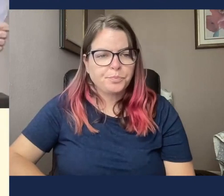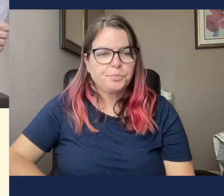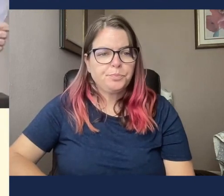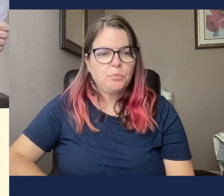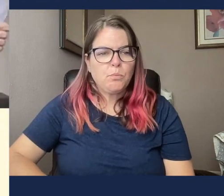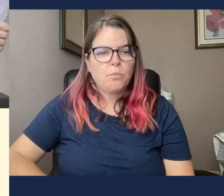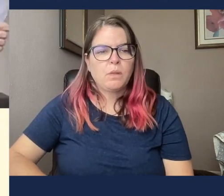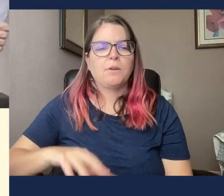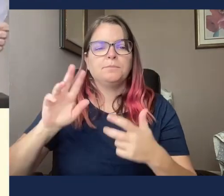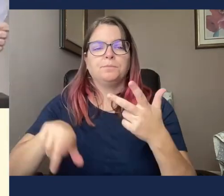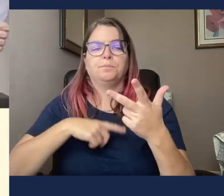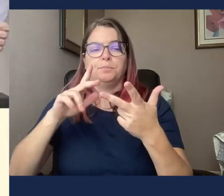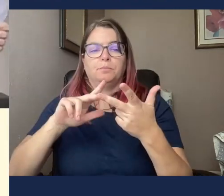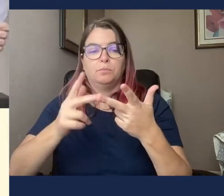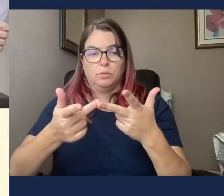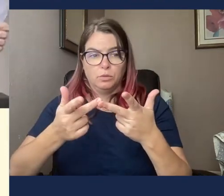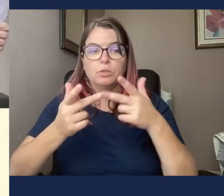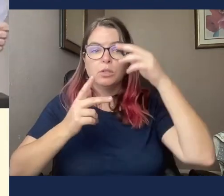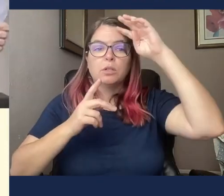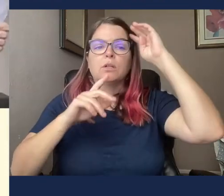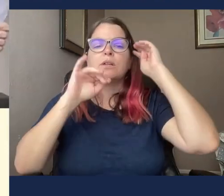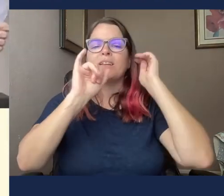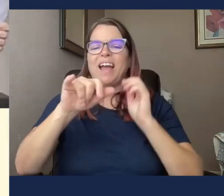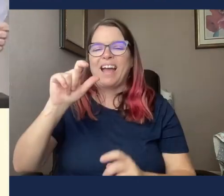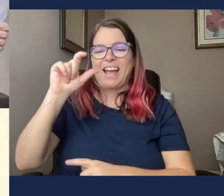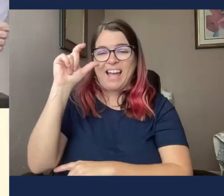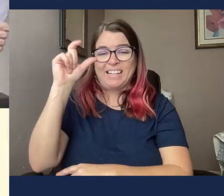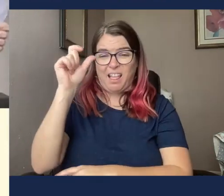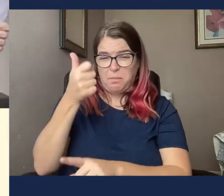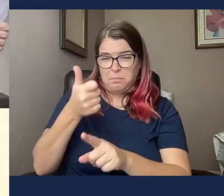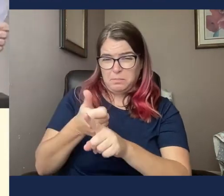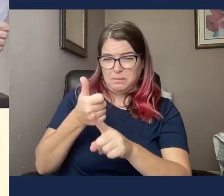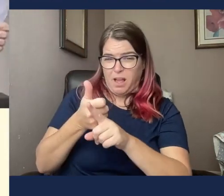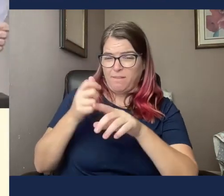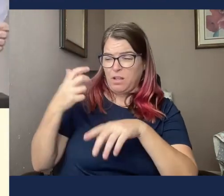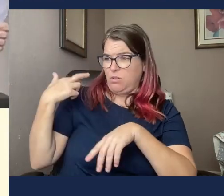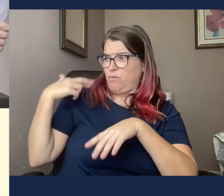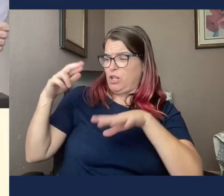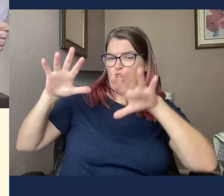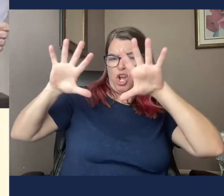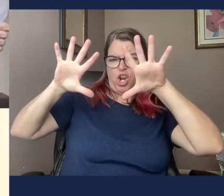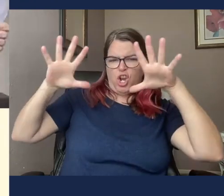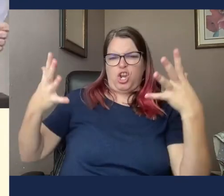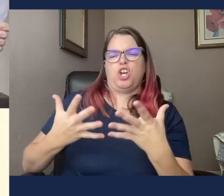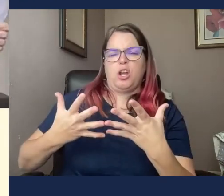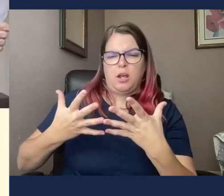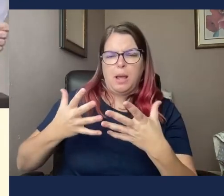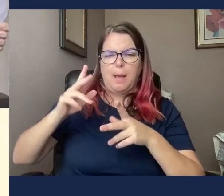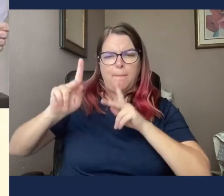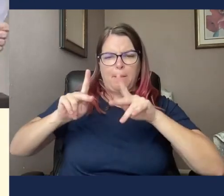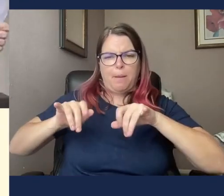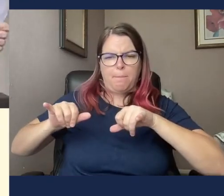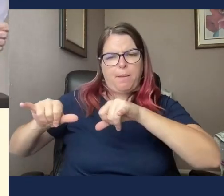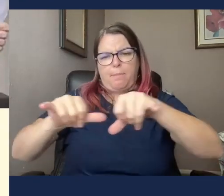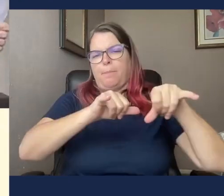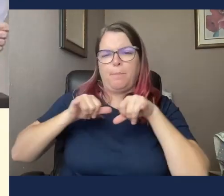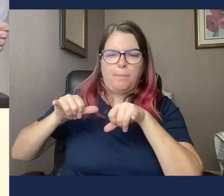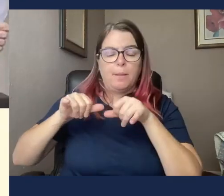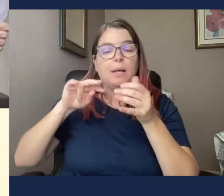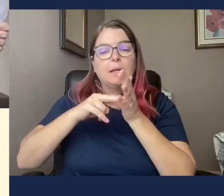trope is that Islam is culturally incompatible with the west. Viewed as not having values in common with western